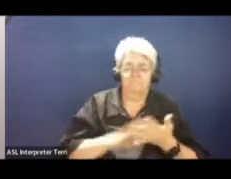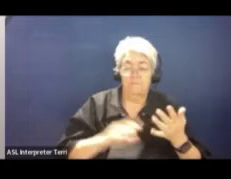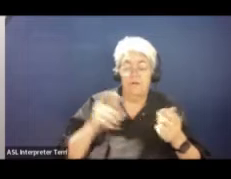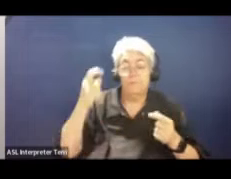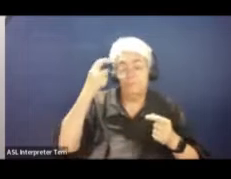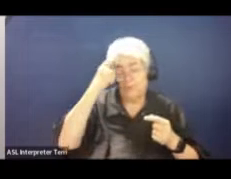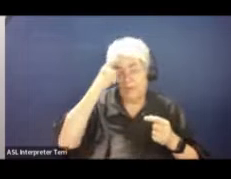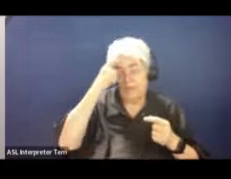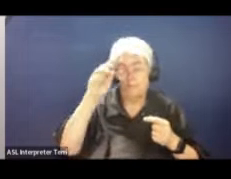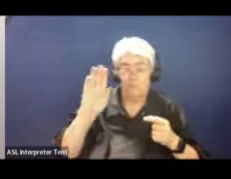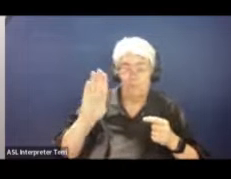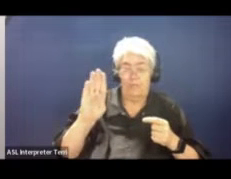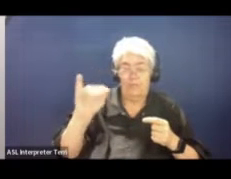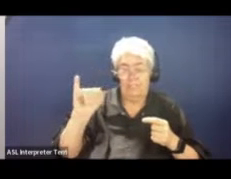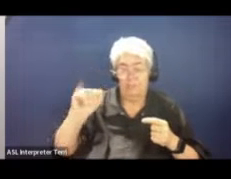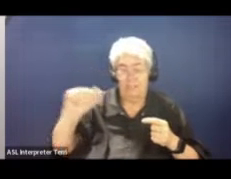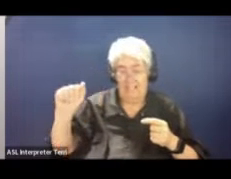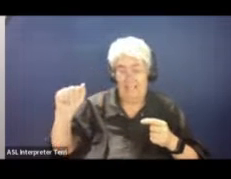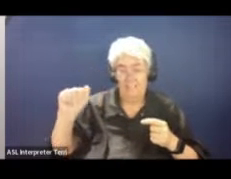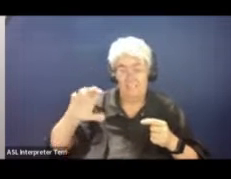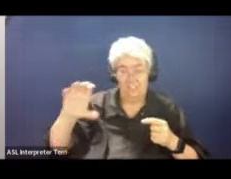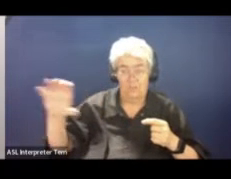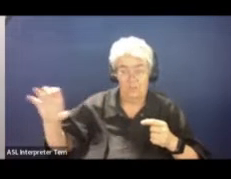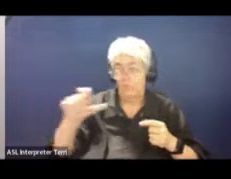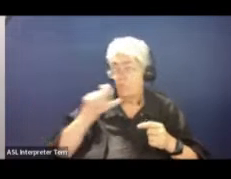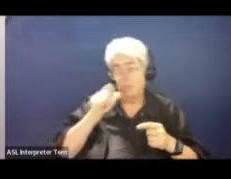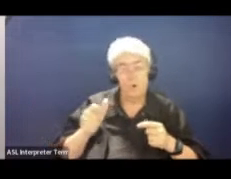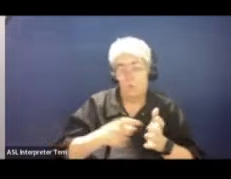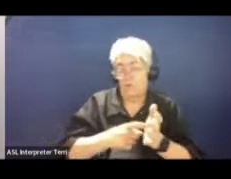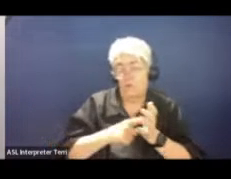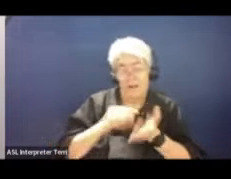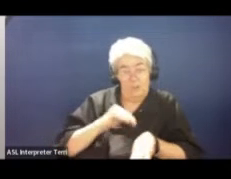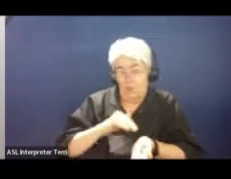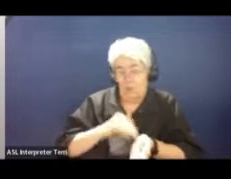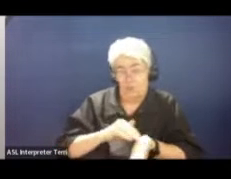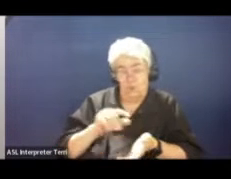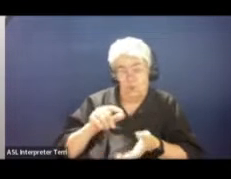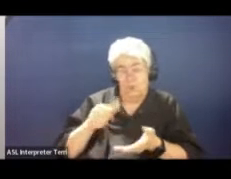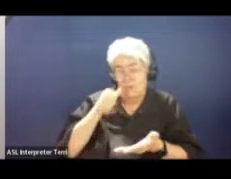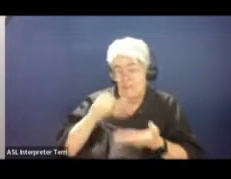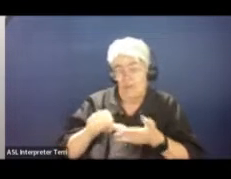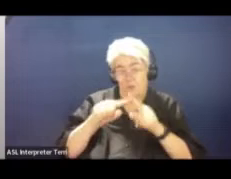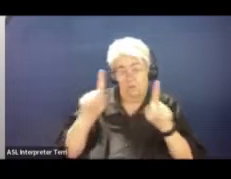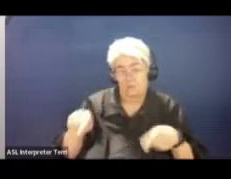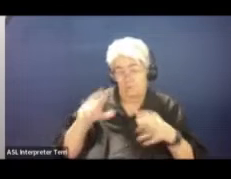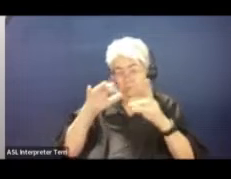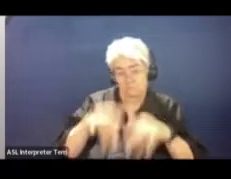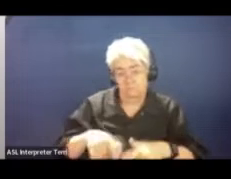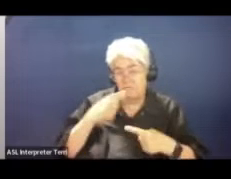actually don't require any medical documentation for survivors to be eligible for our services. So we start with